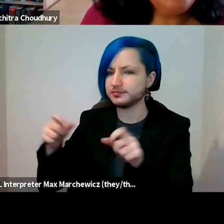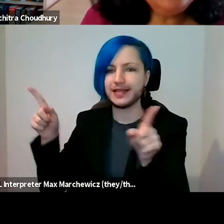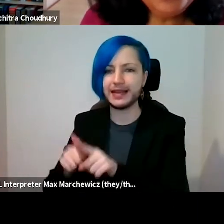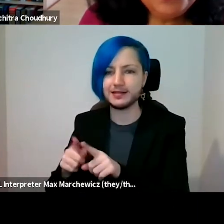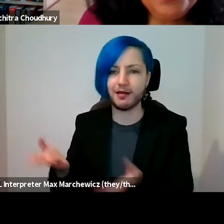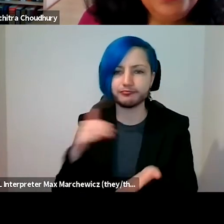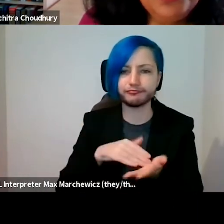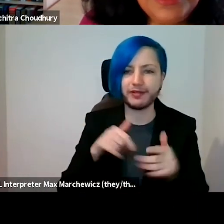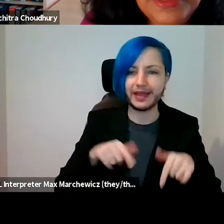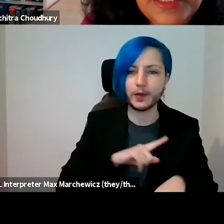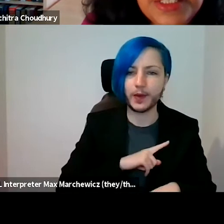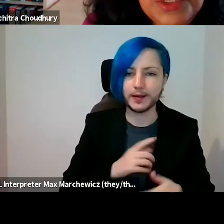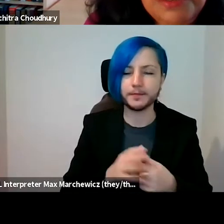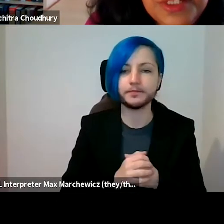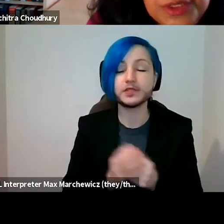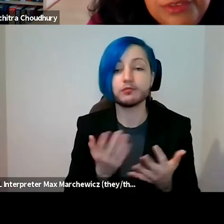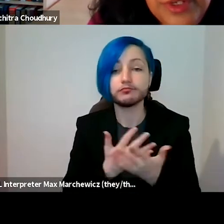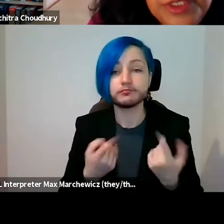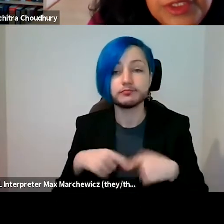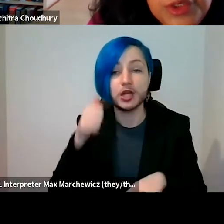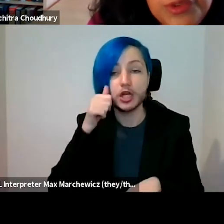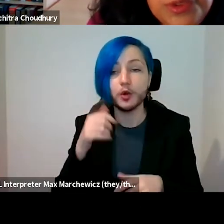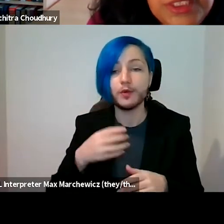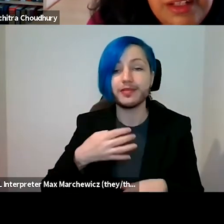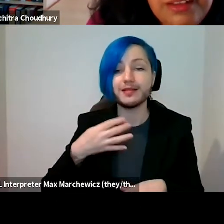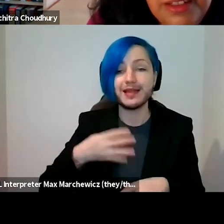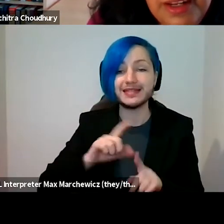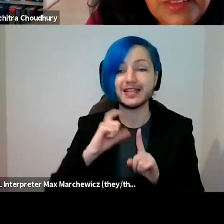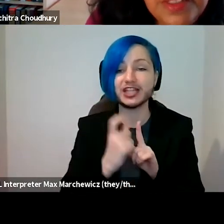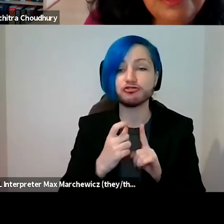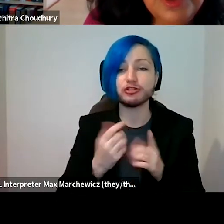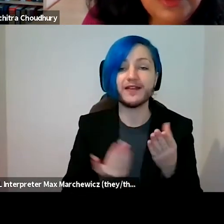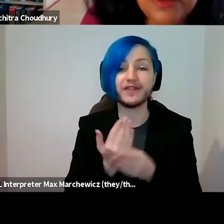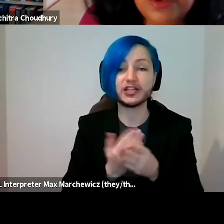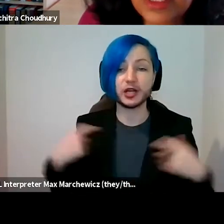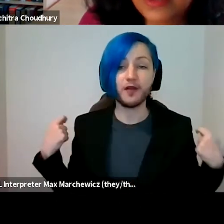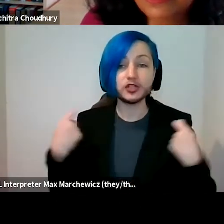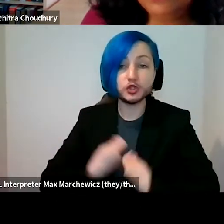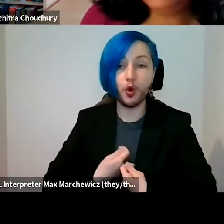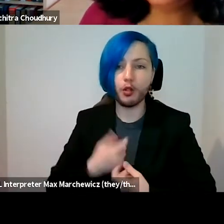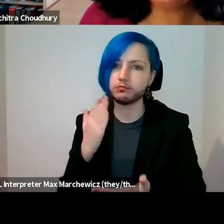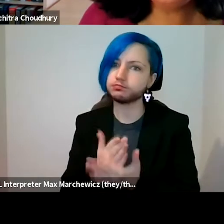So many of us would know the 19th century fashion for Indian shawls was nothing less than a phenomenon, or style revolution.